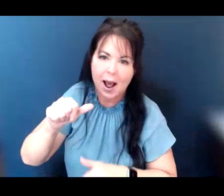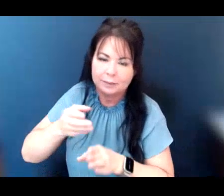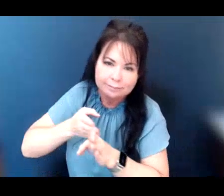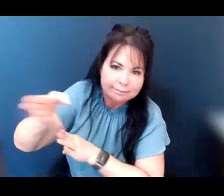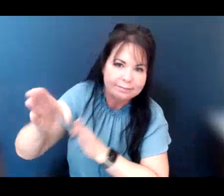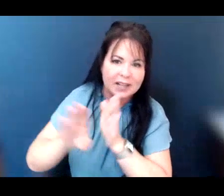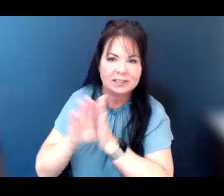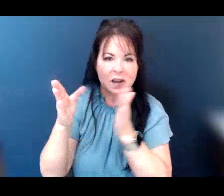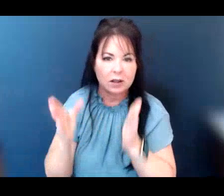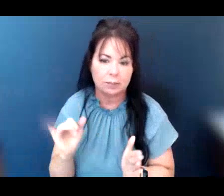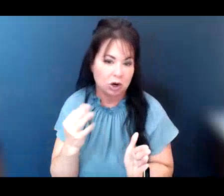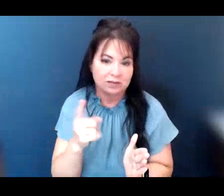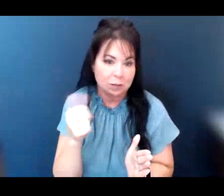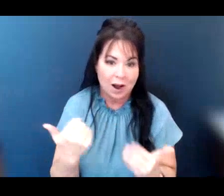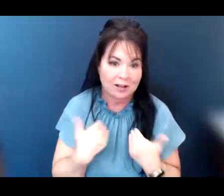please feel free to jump in.